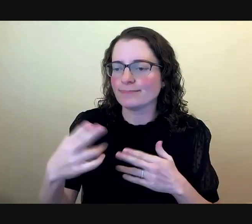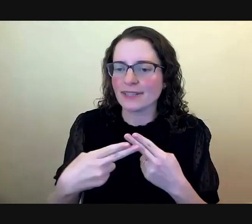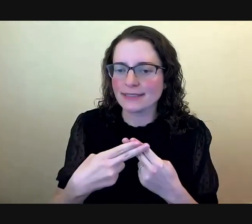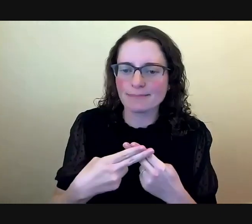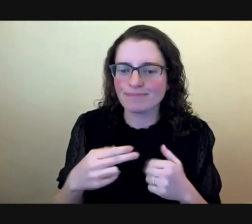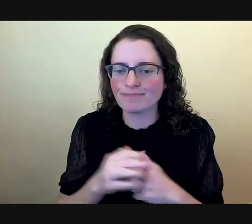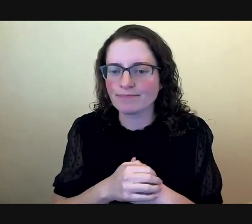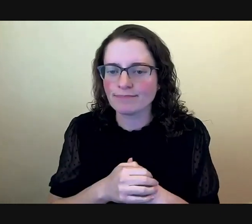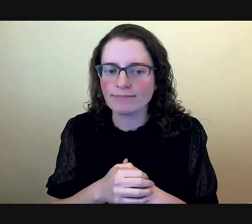Next slide.